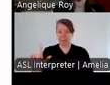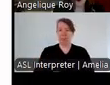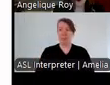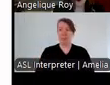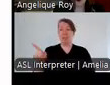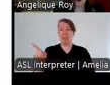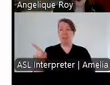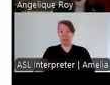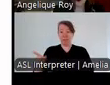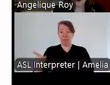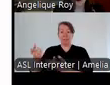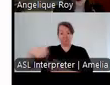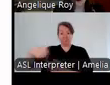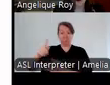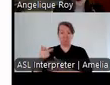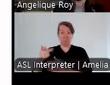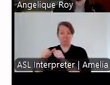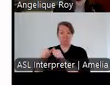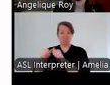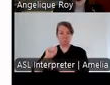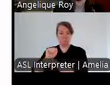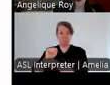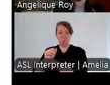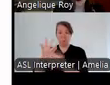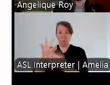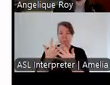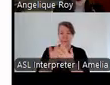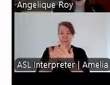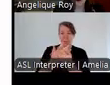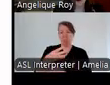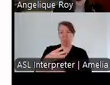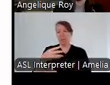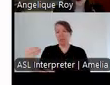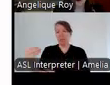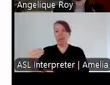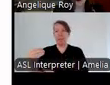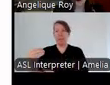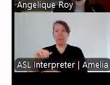a little bit later. from what they tell us, it was a very straightforward and easy